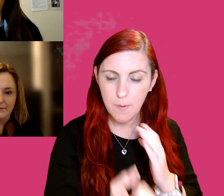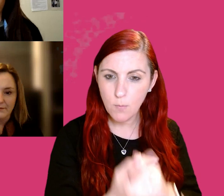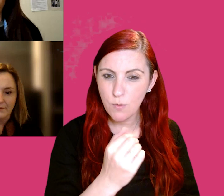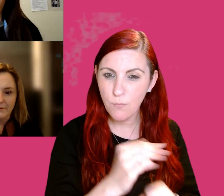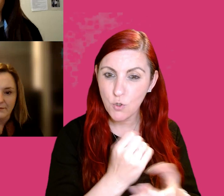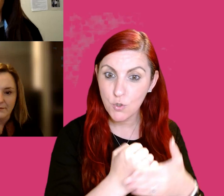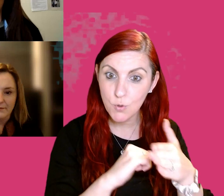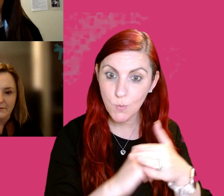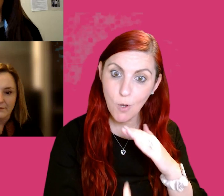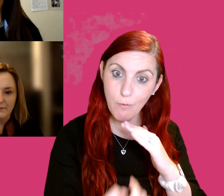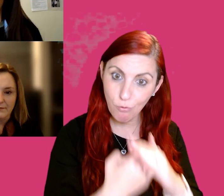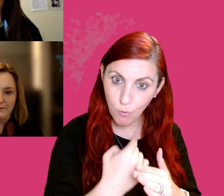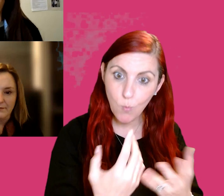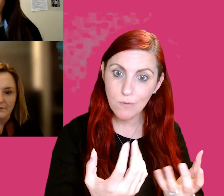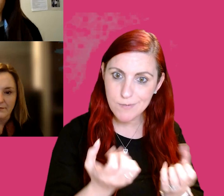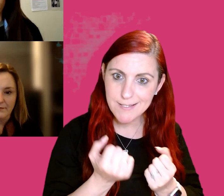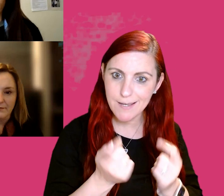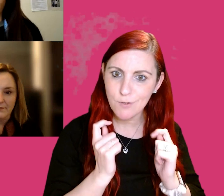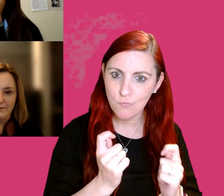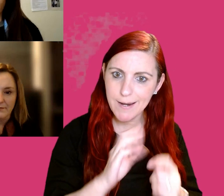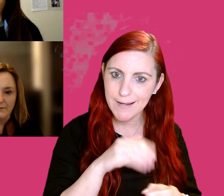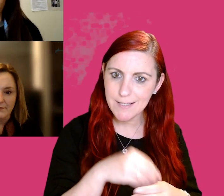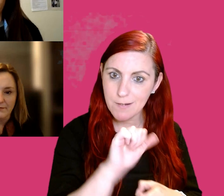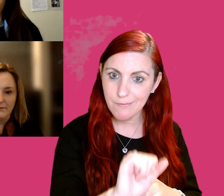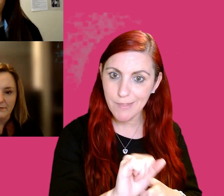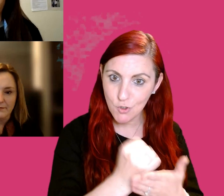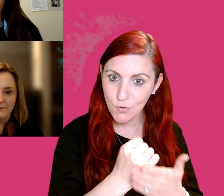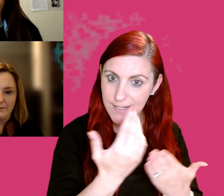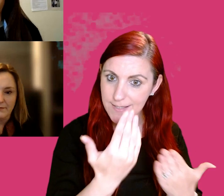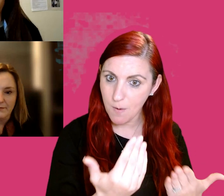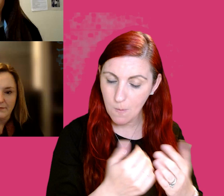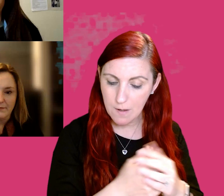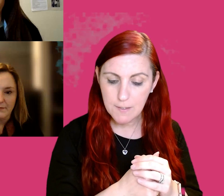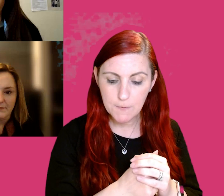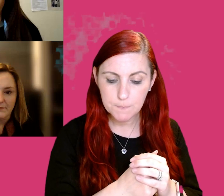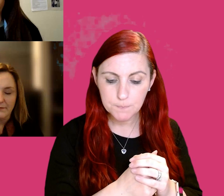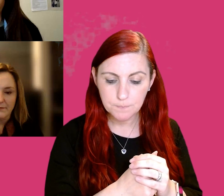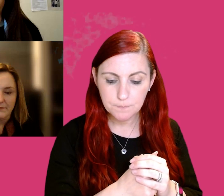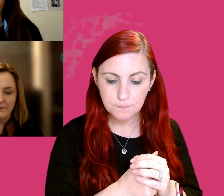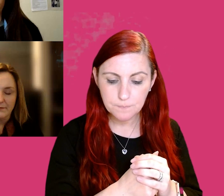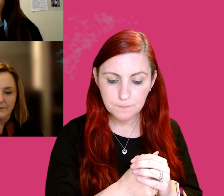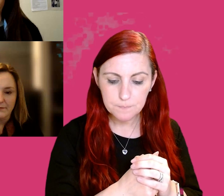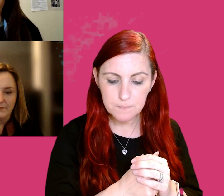that training as part of you know their learning as they go through um going forwards and then I